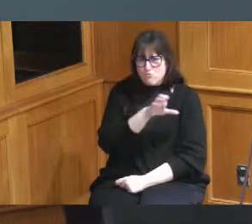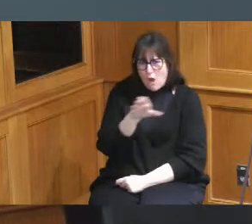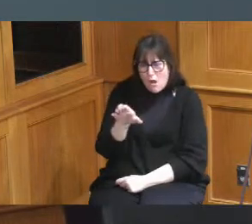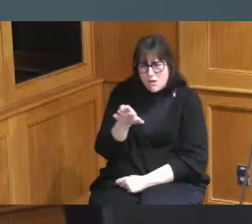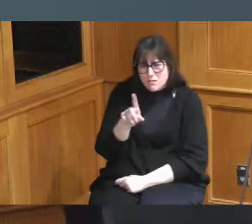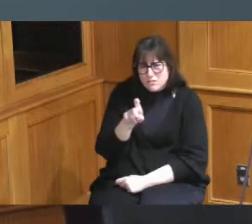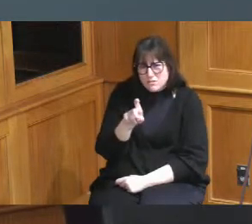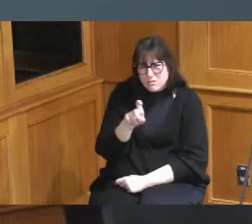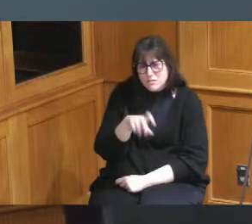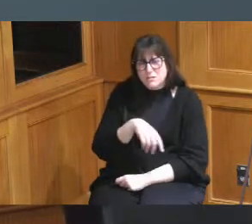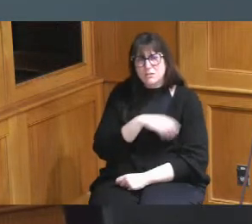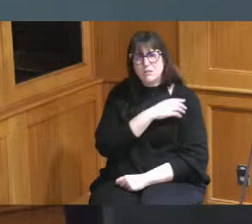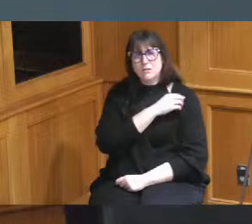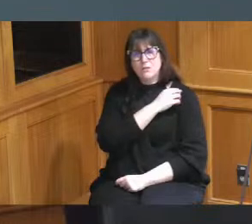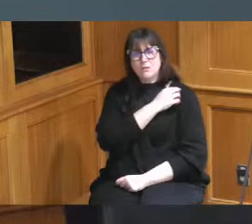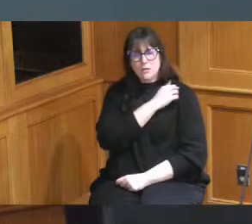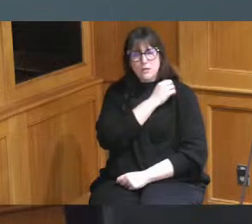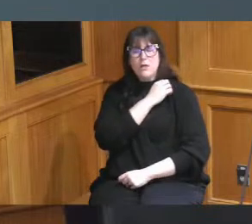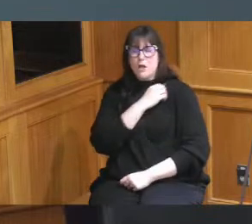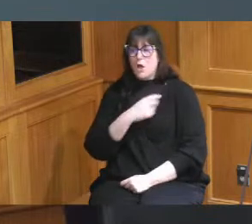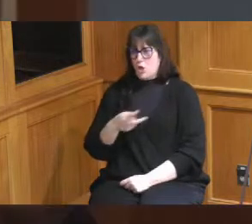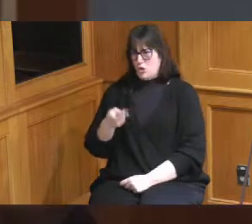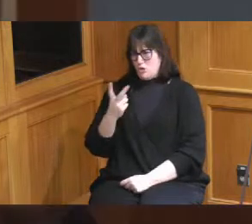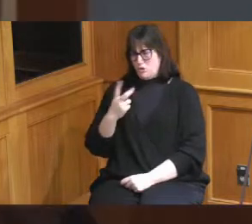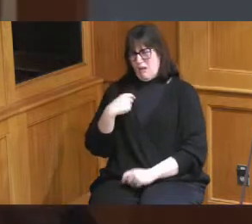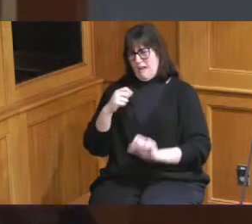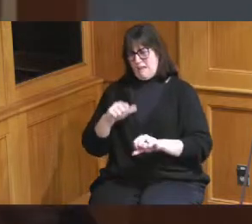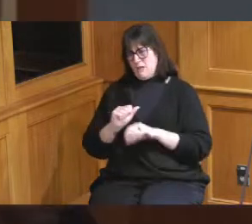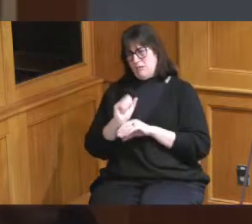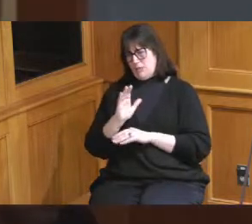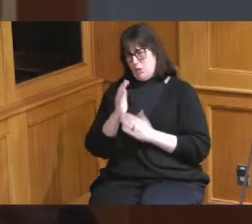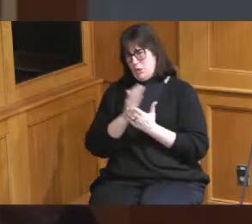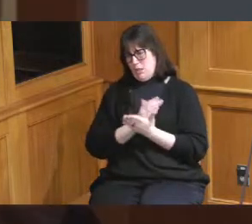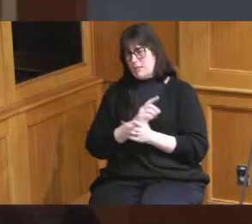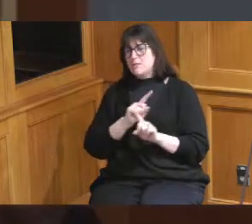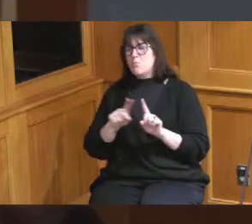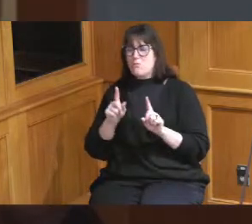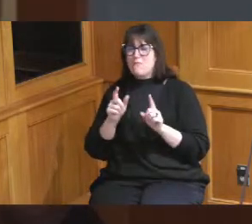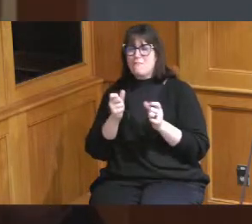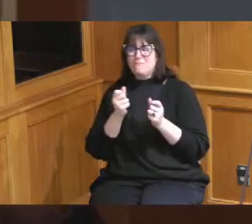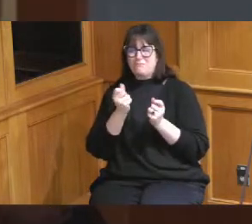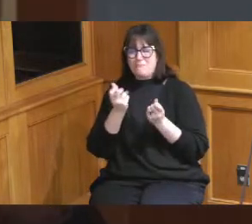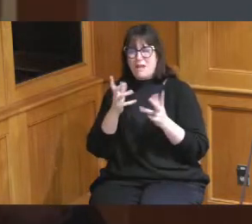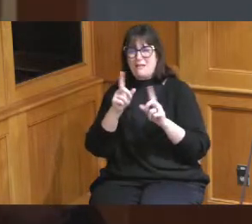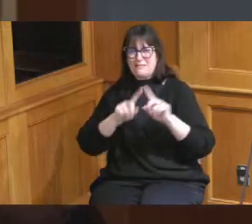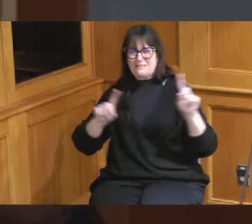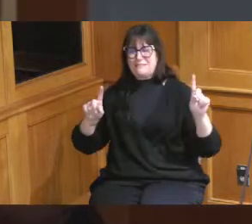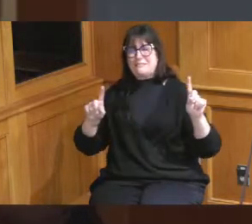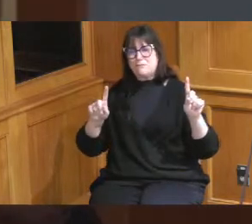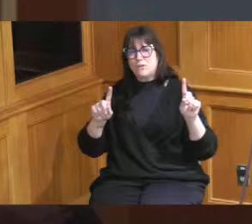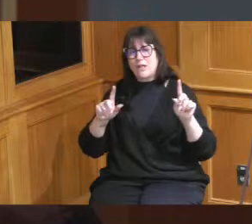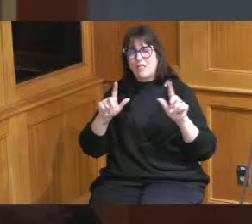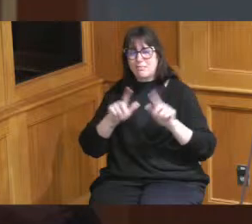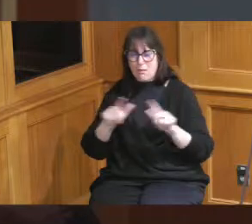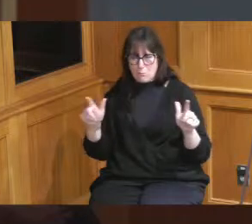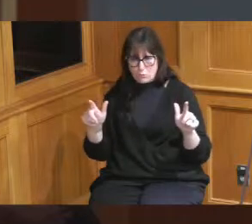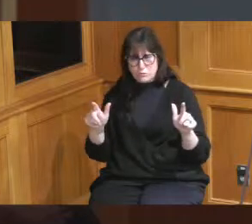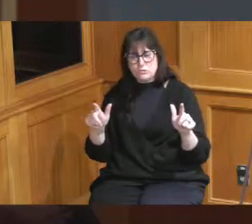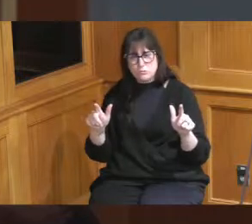so two things one I can send you the list of coad but yes we have multiple languages uh agencies